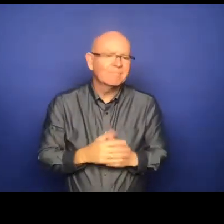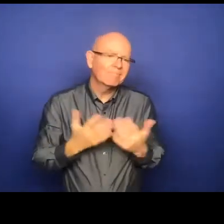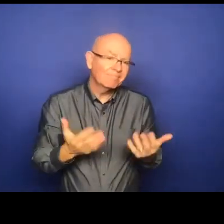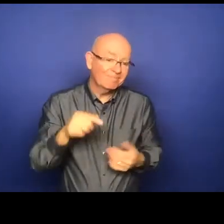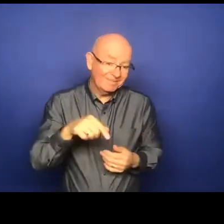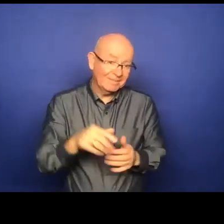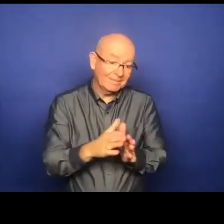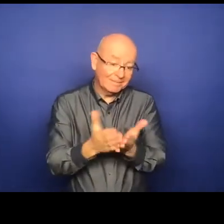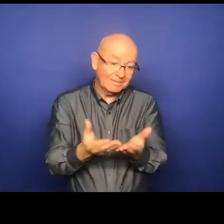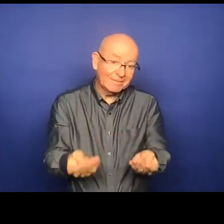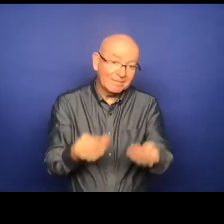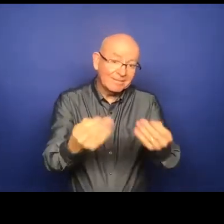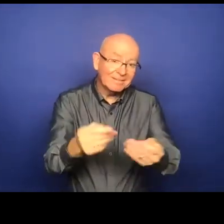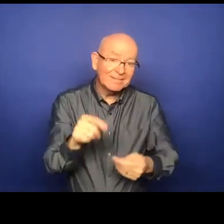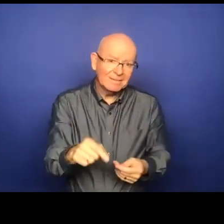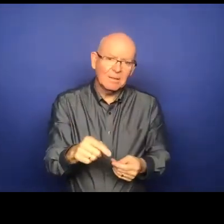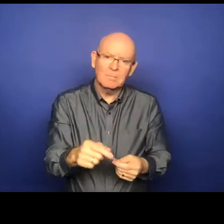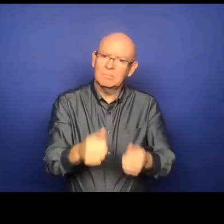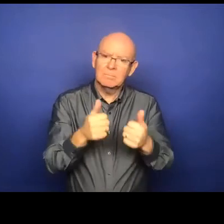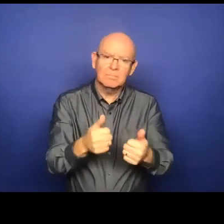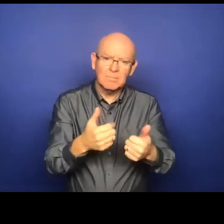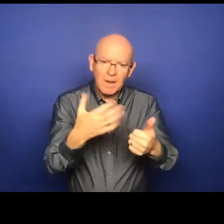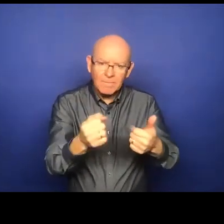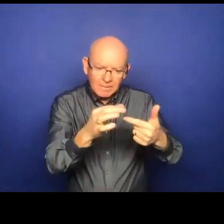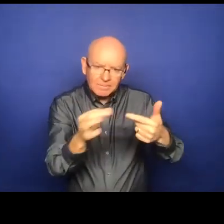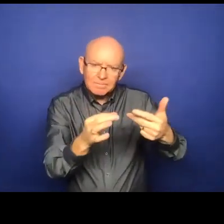s at promoting that discussion, and among different aspects that this